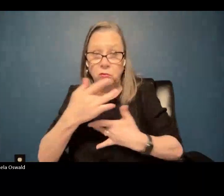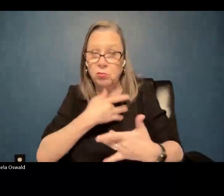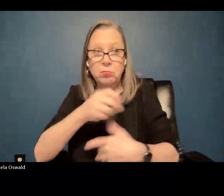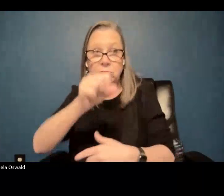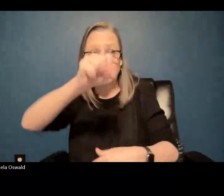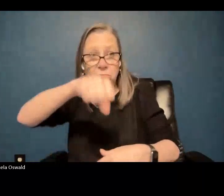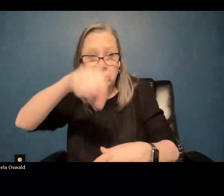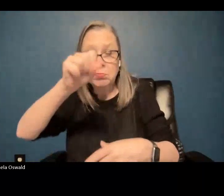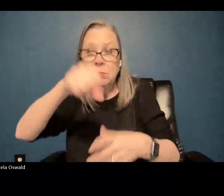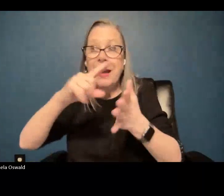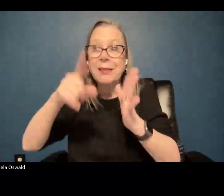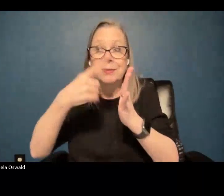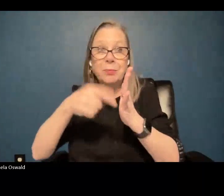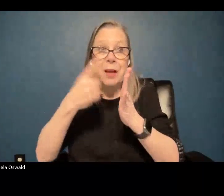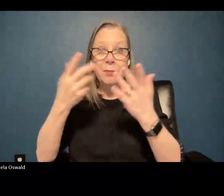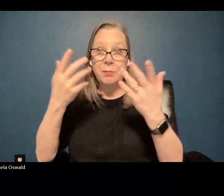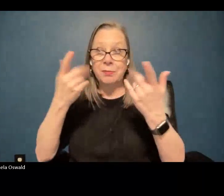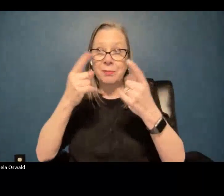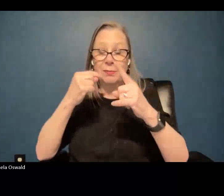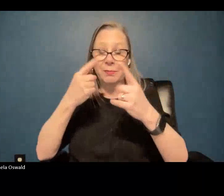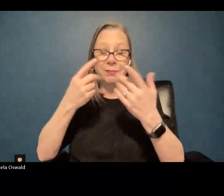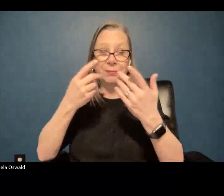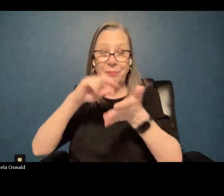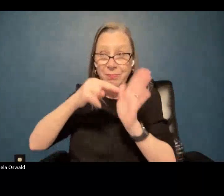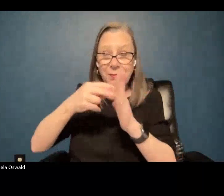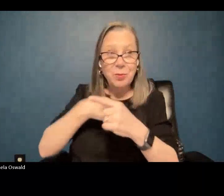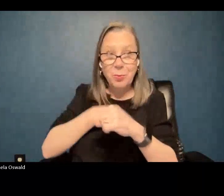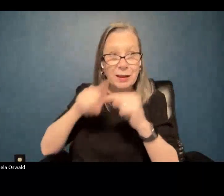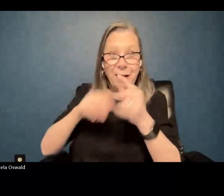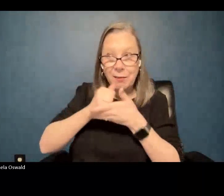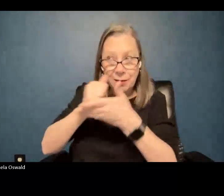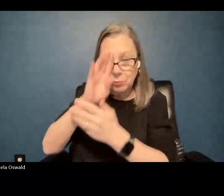care workforce because so many people rely on benefit programs themselves.